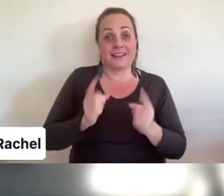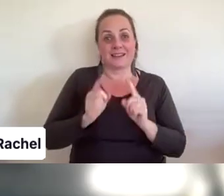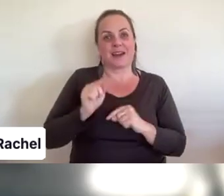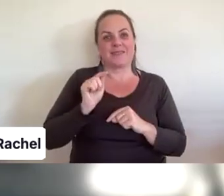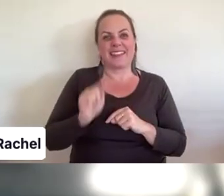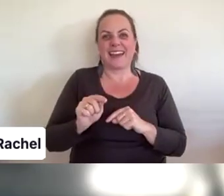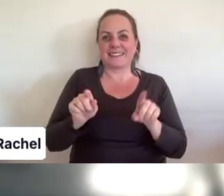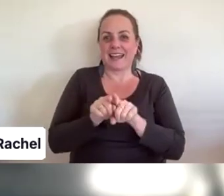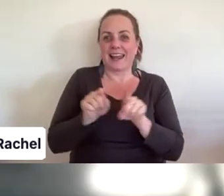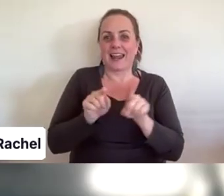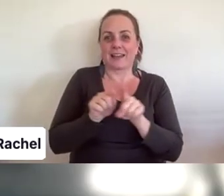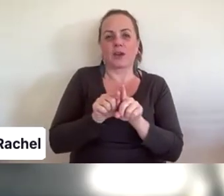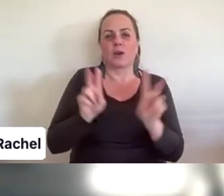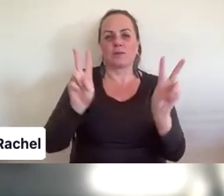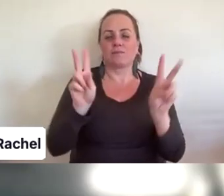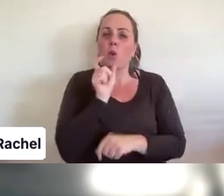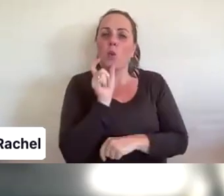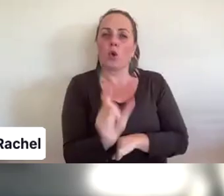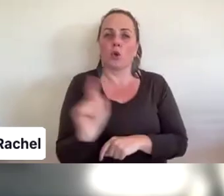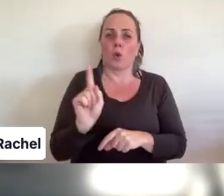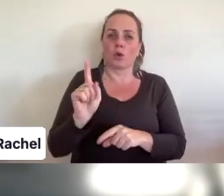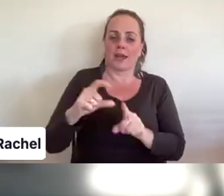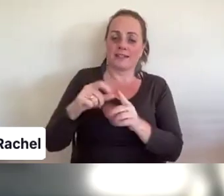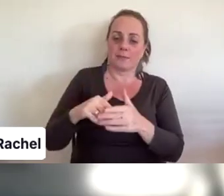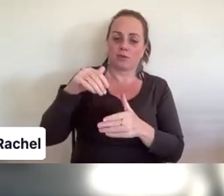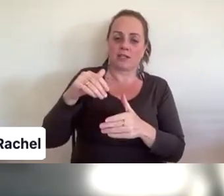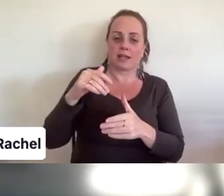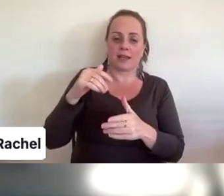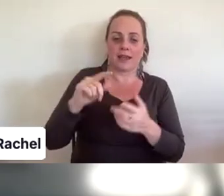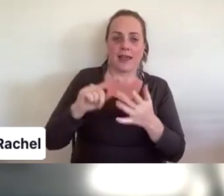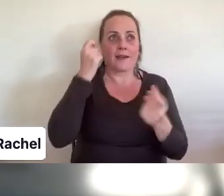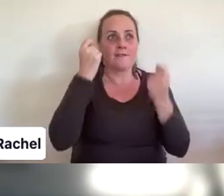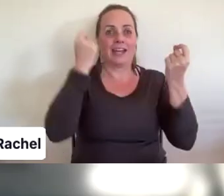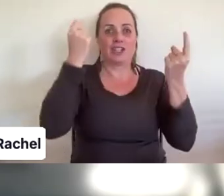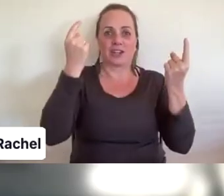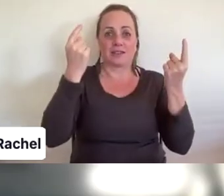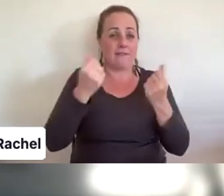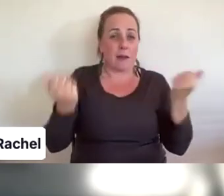innovation is often used for this. So there are millions of examples around the world of this,